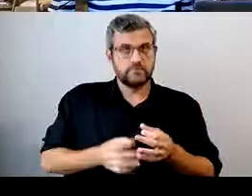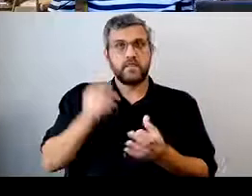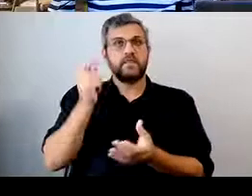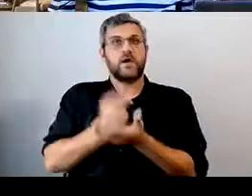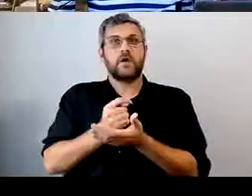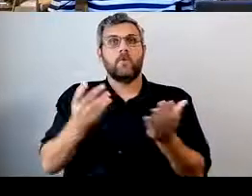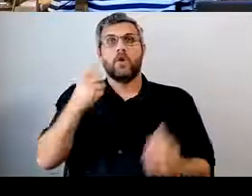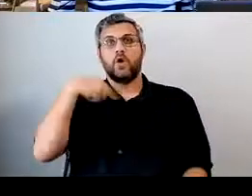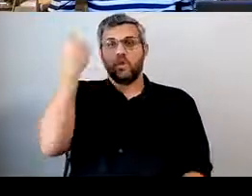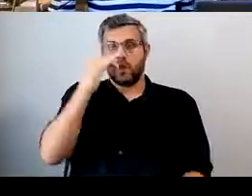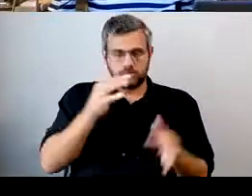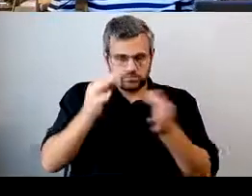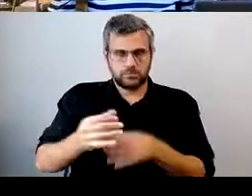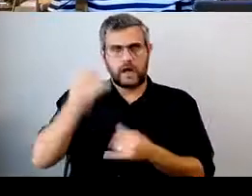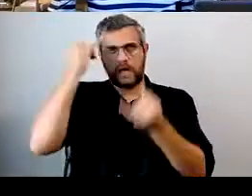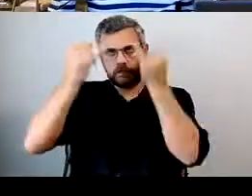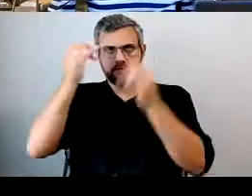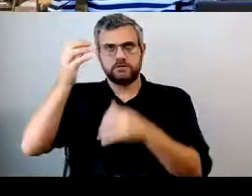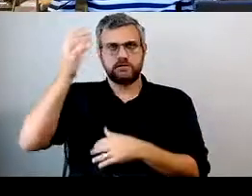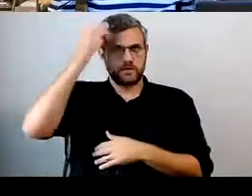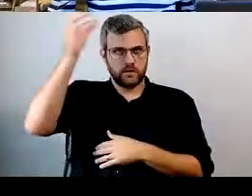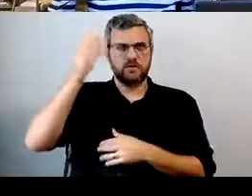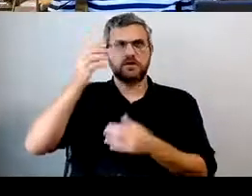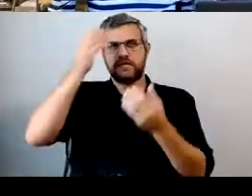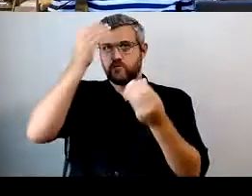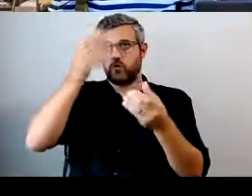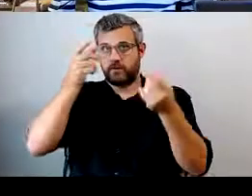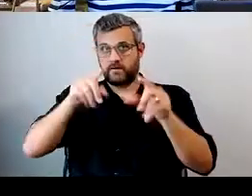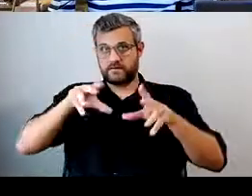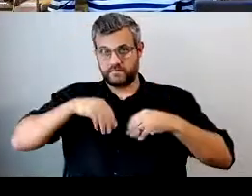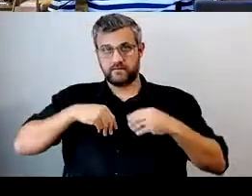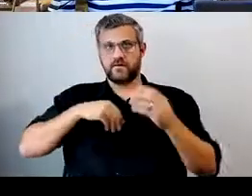and ideas and concepts like informed consent and leaving lots of times for questions.